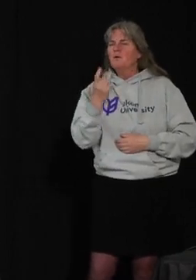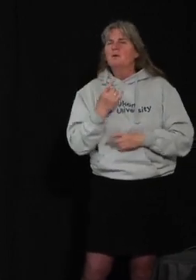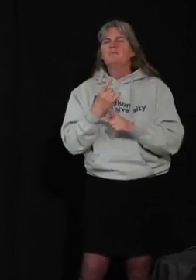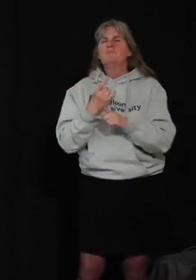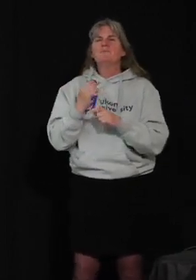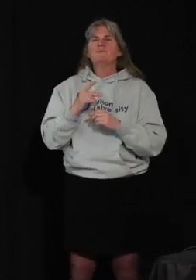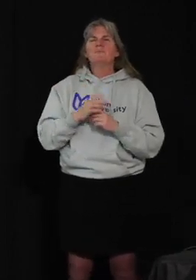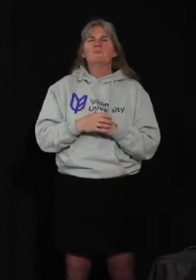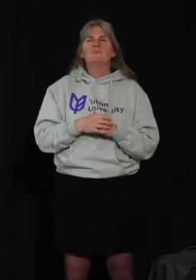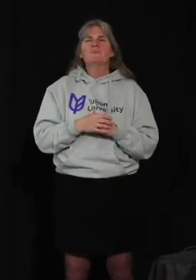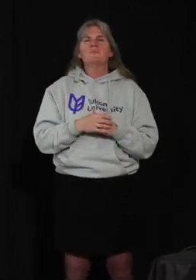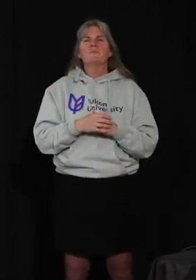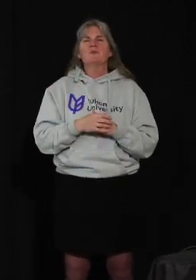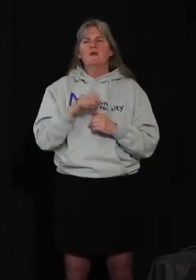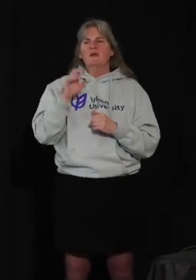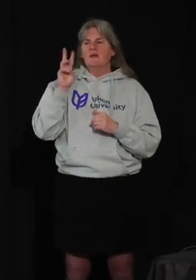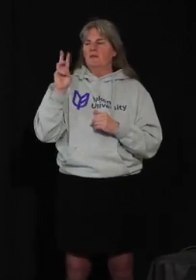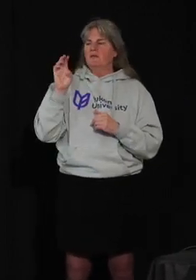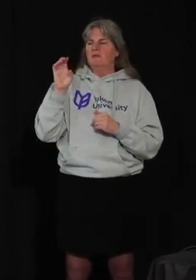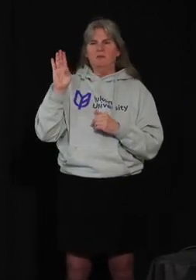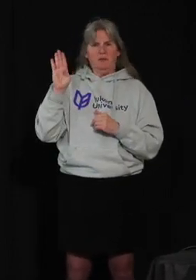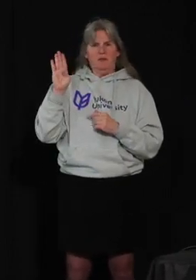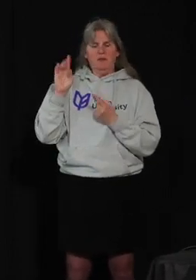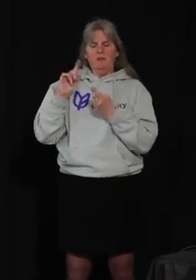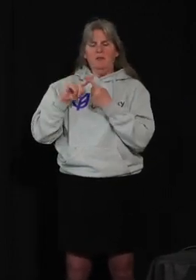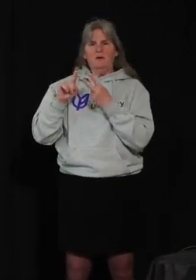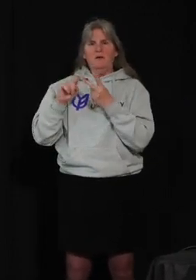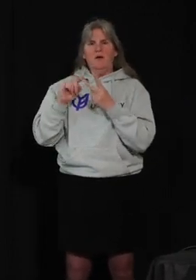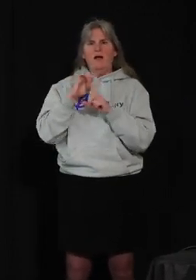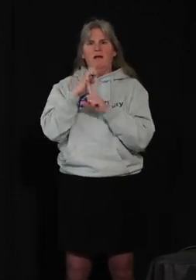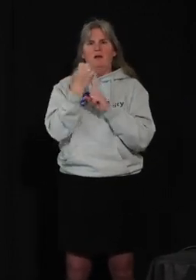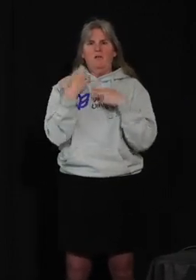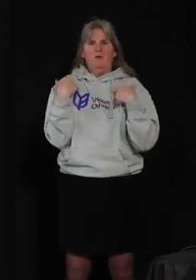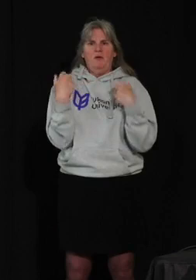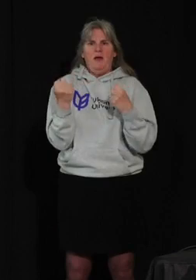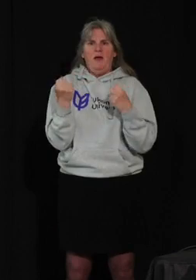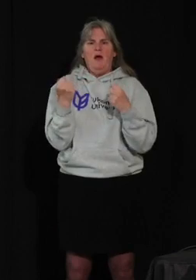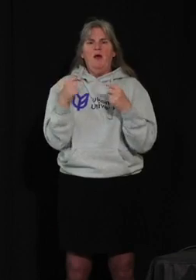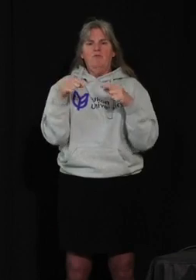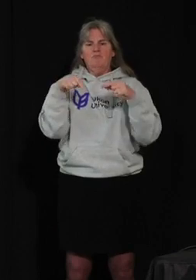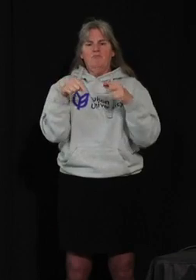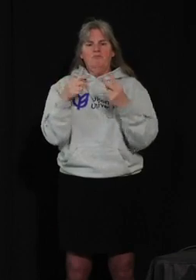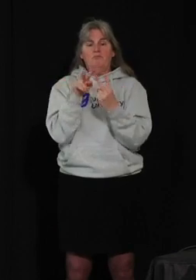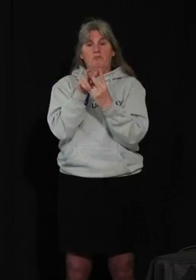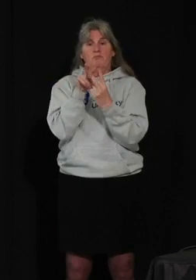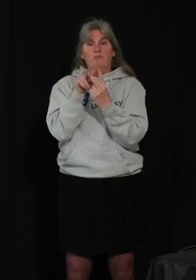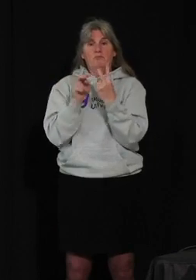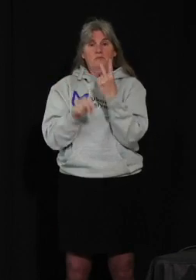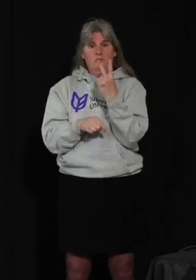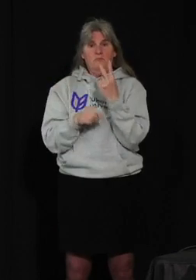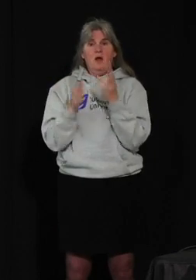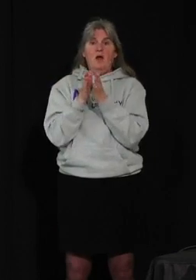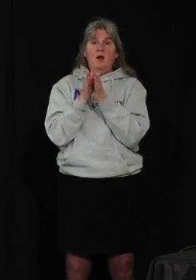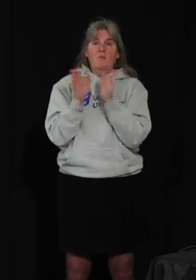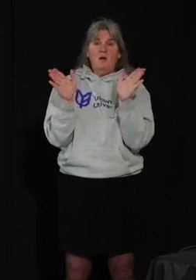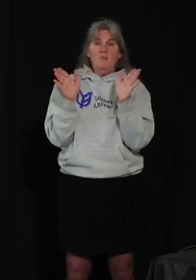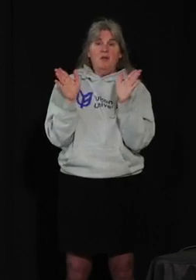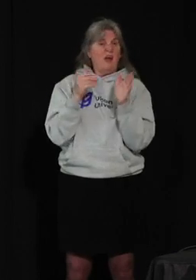Good question. So again, through WCB or also through environmental health, we have the public servants